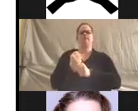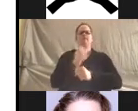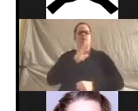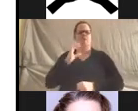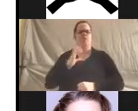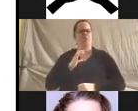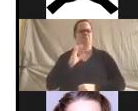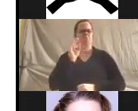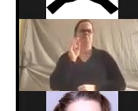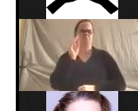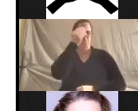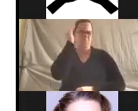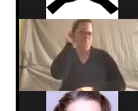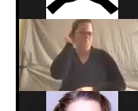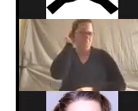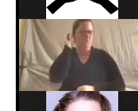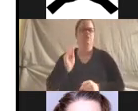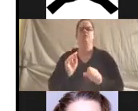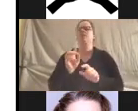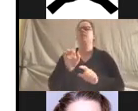and to ask a lot of questions about.